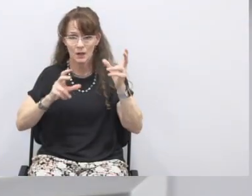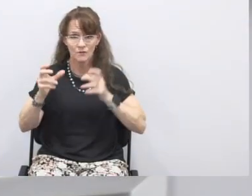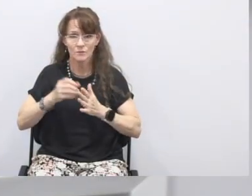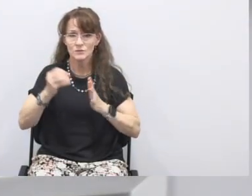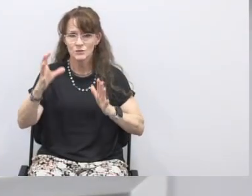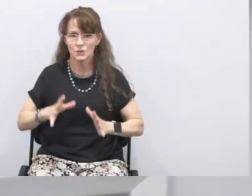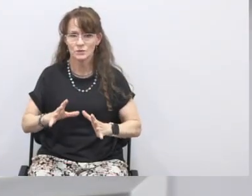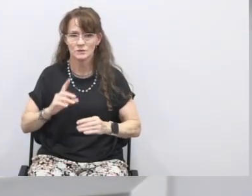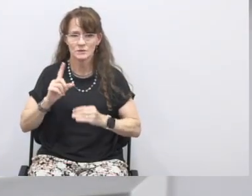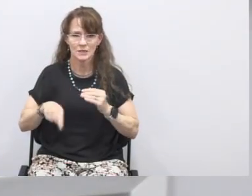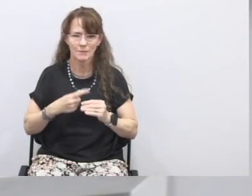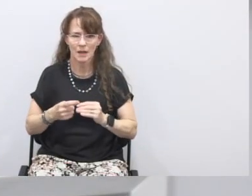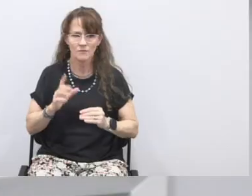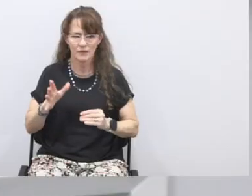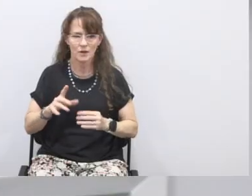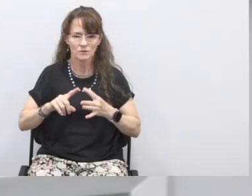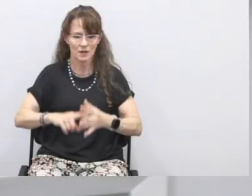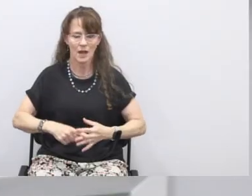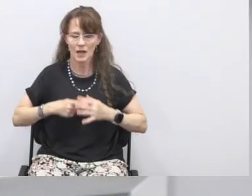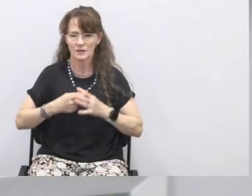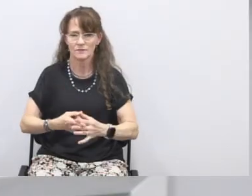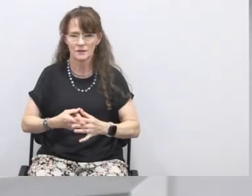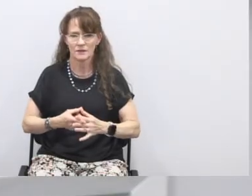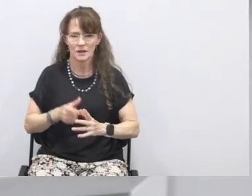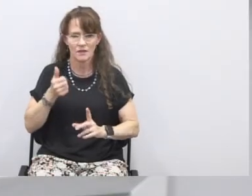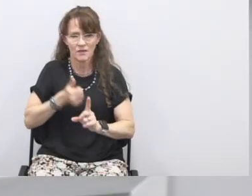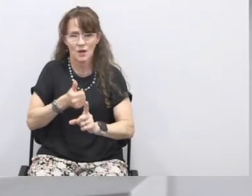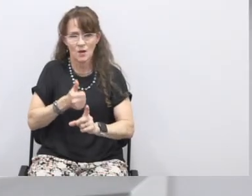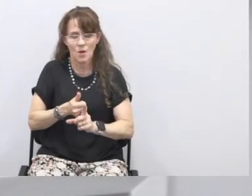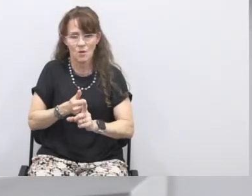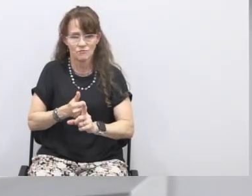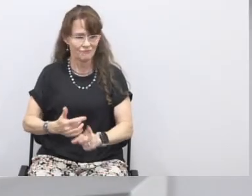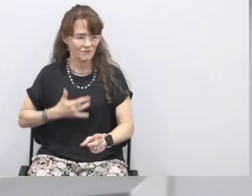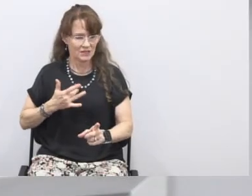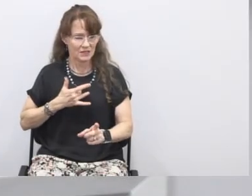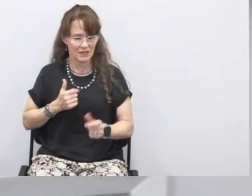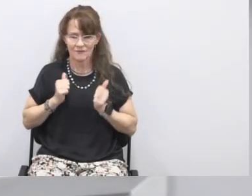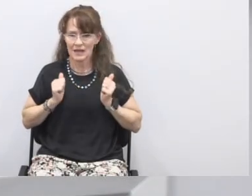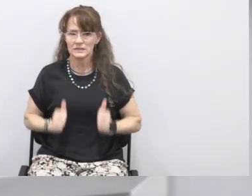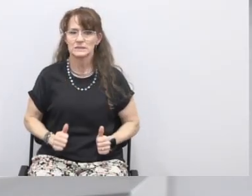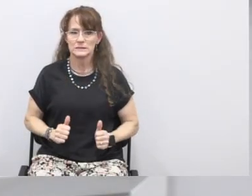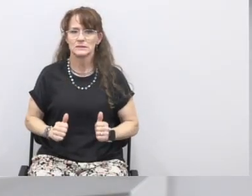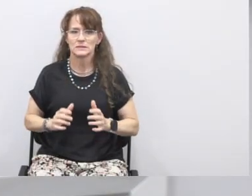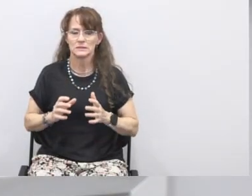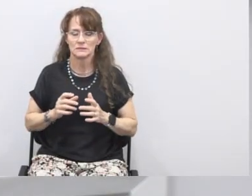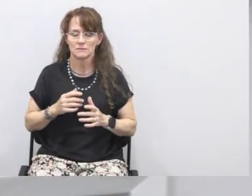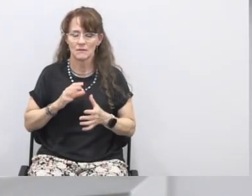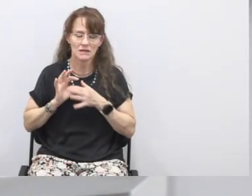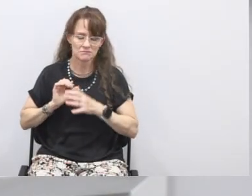about how they're activating their own sense of agency in co-design with adults at their school